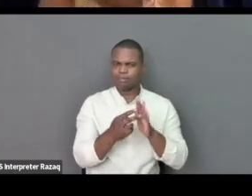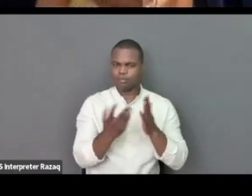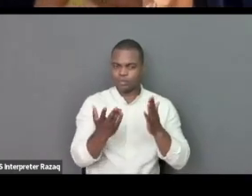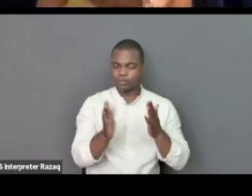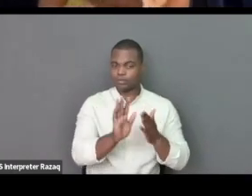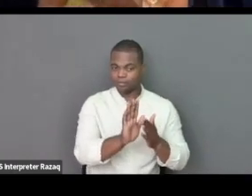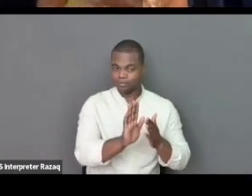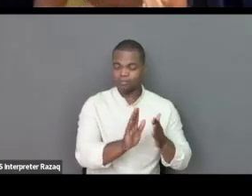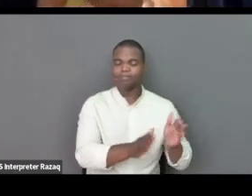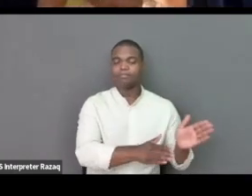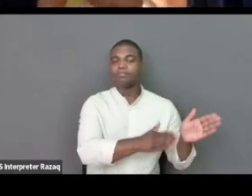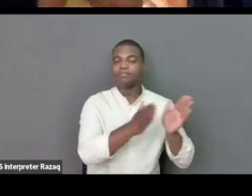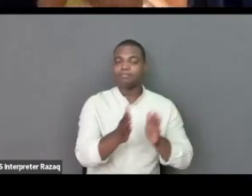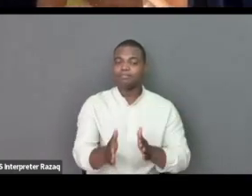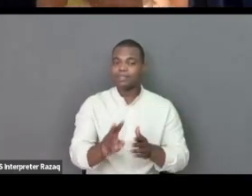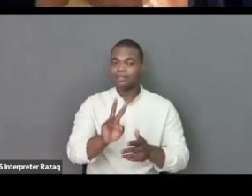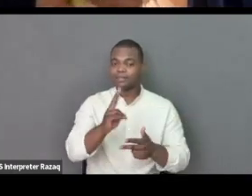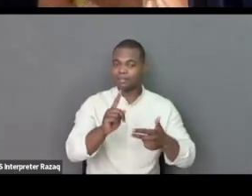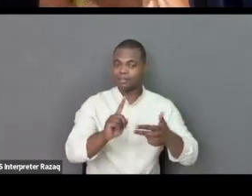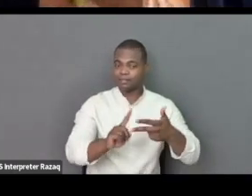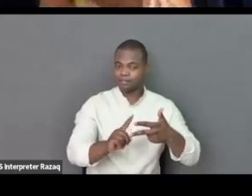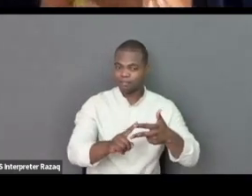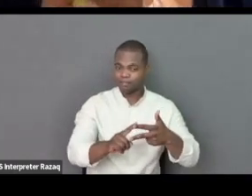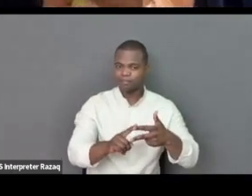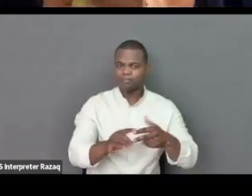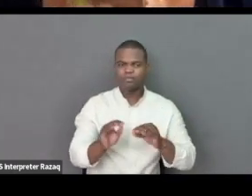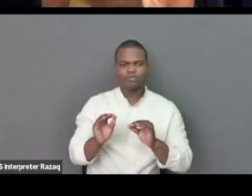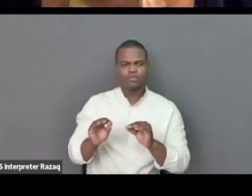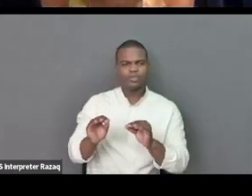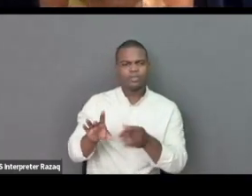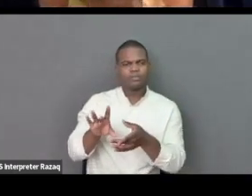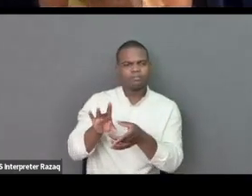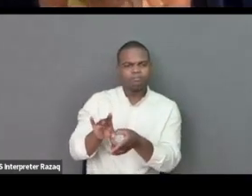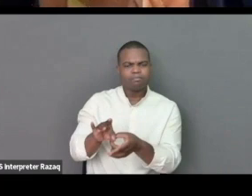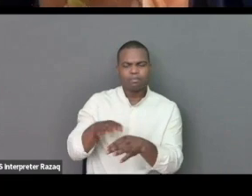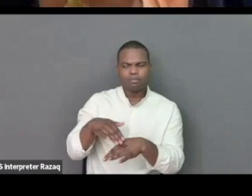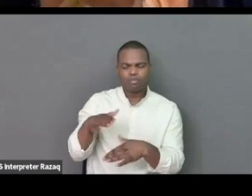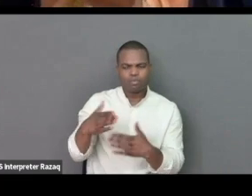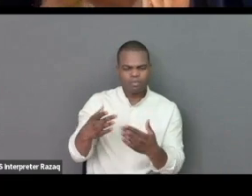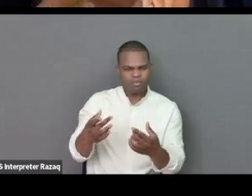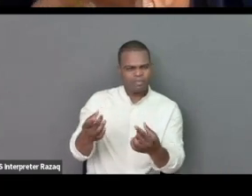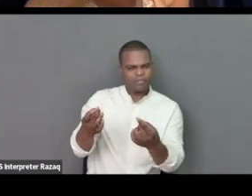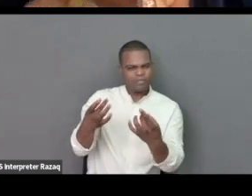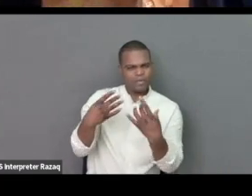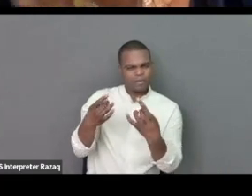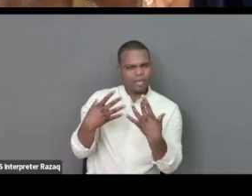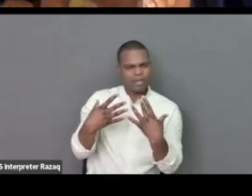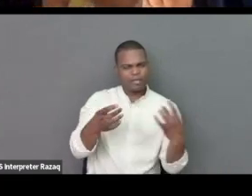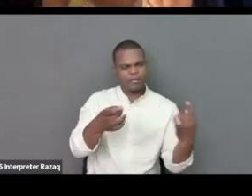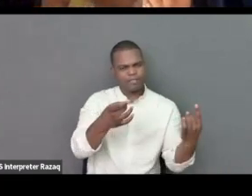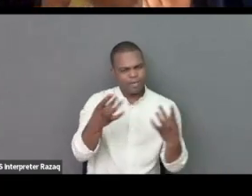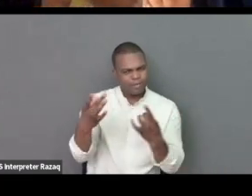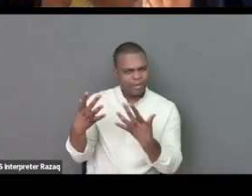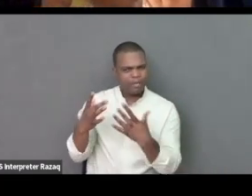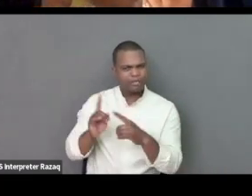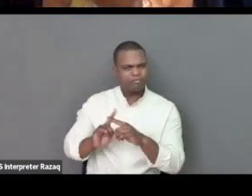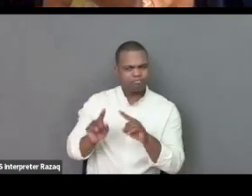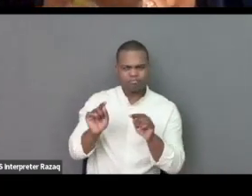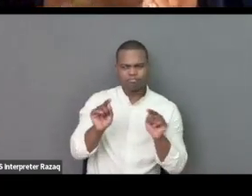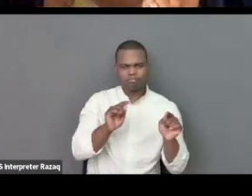ful, and why it is so important to not only the public sector body but actually, for everyone, because when this feedback loop